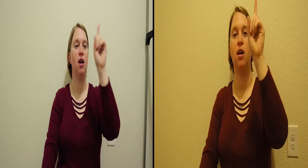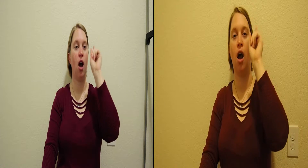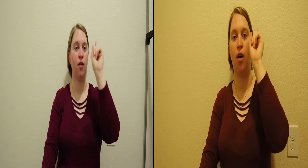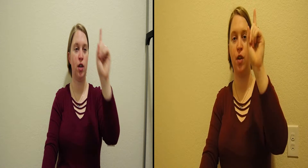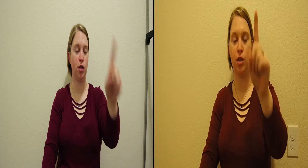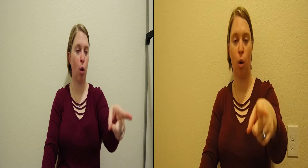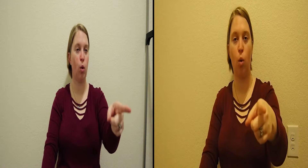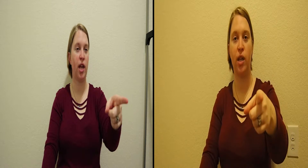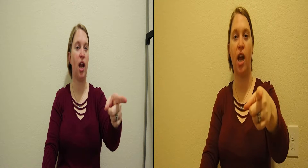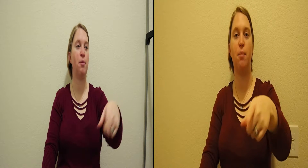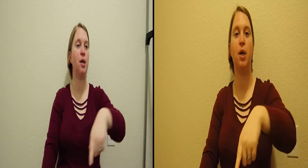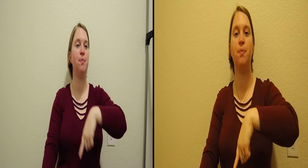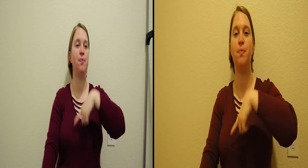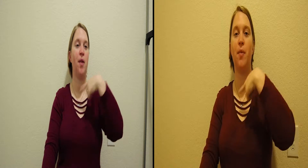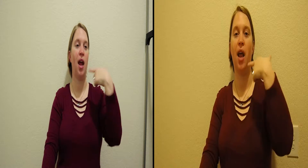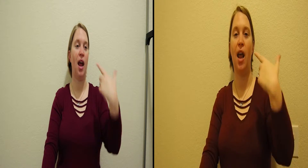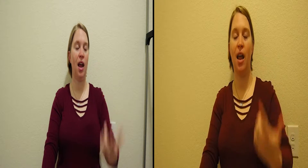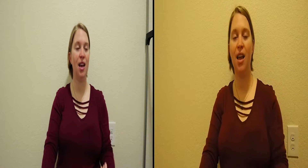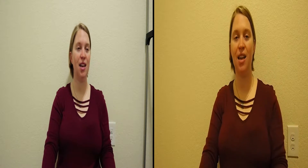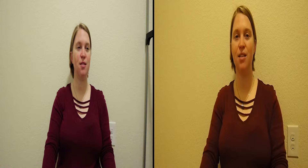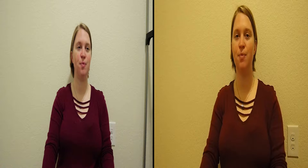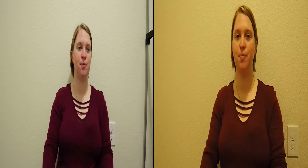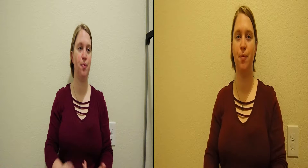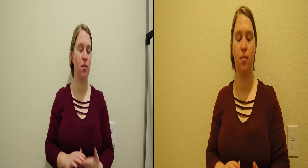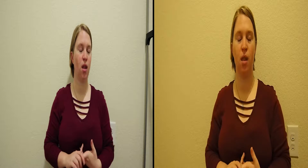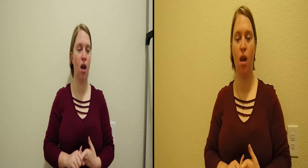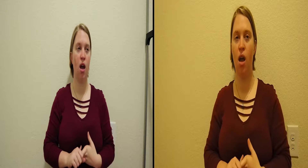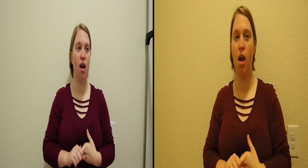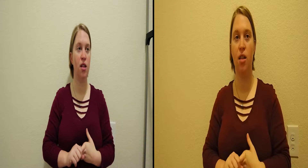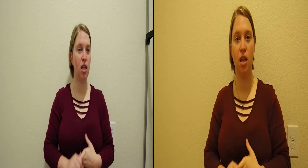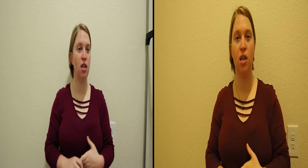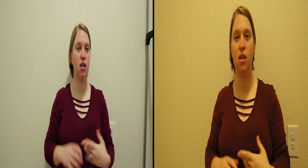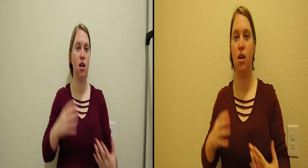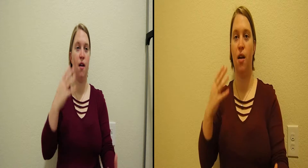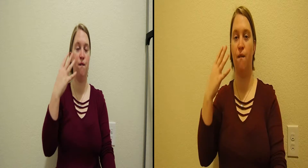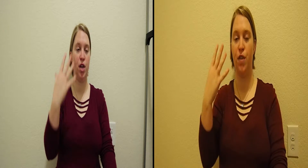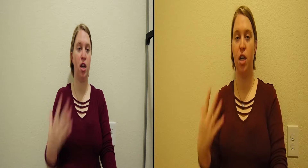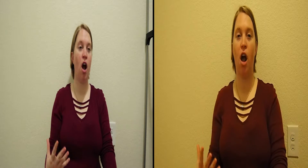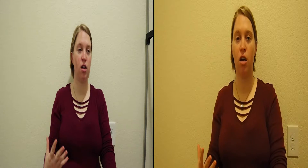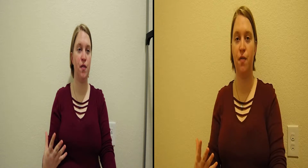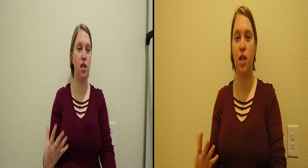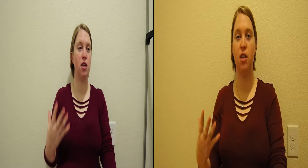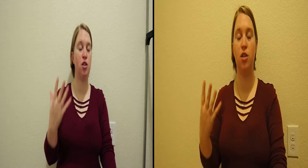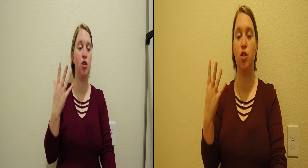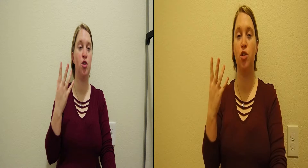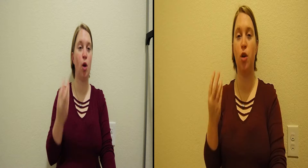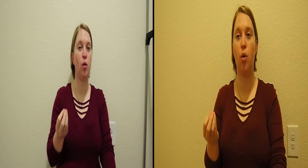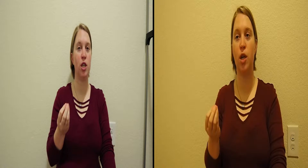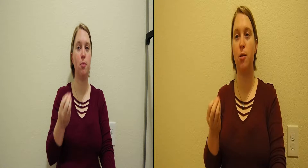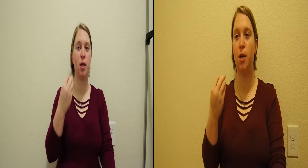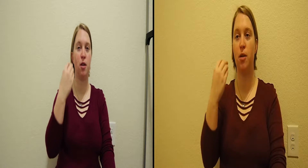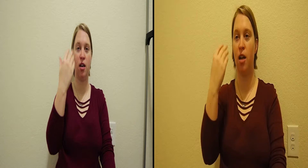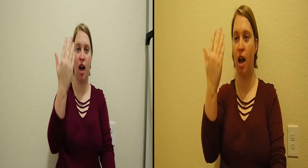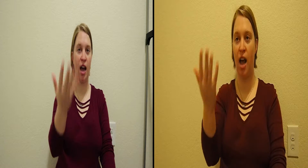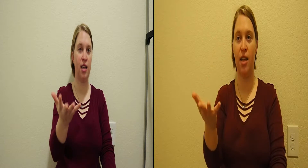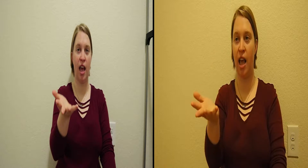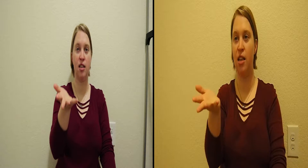of this old camera and the videography, it's so crisp and I can't